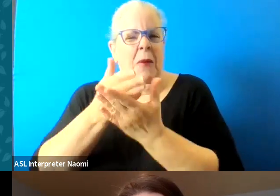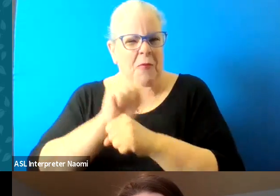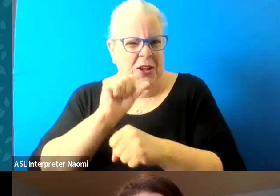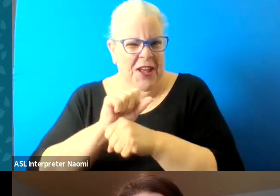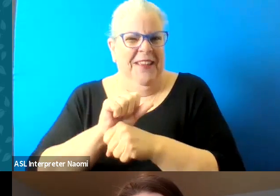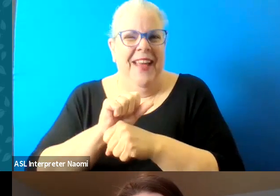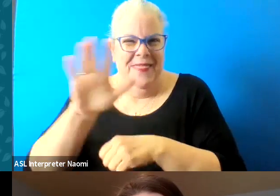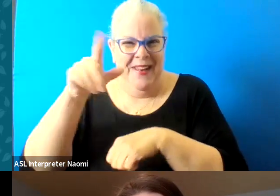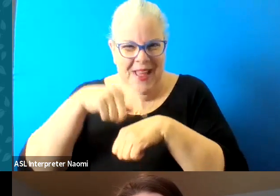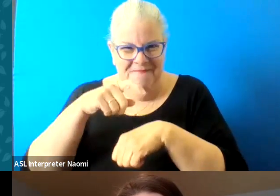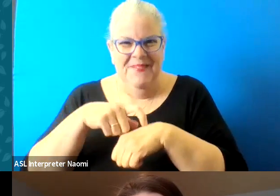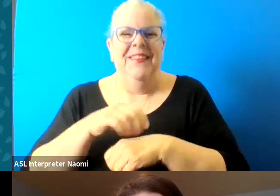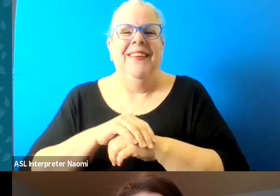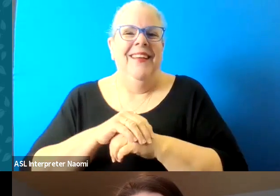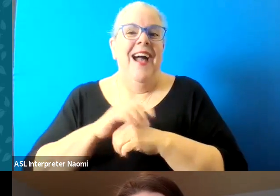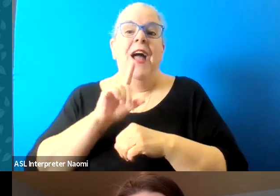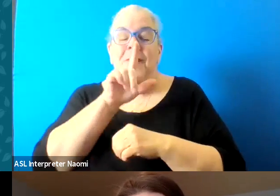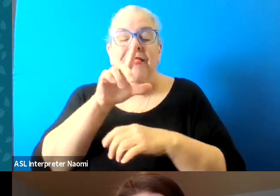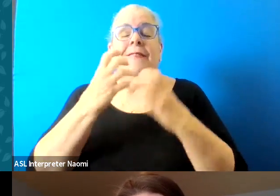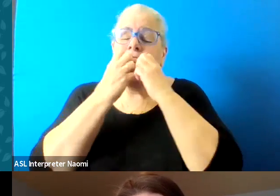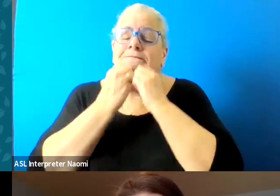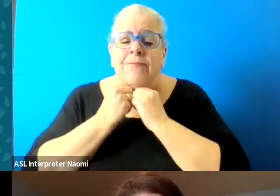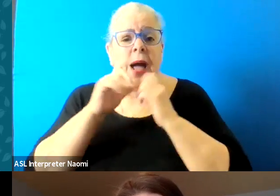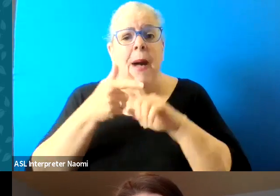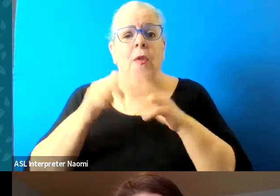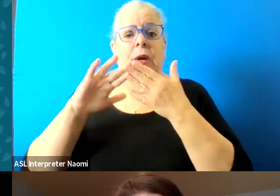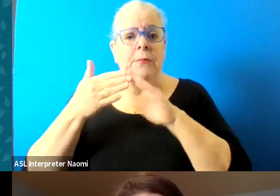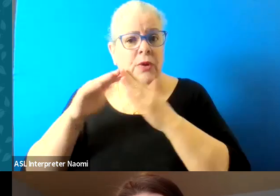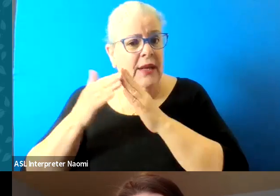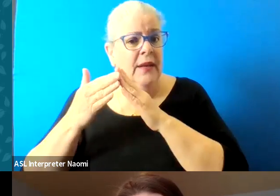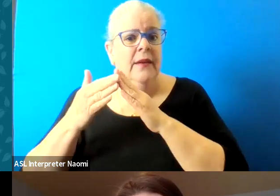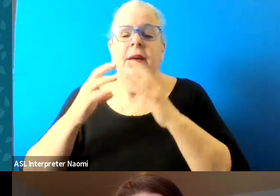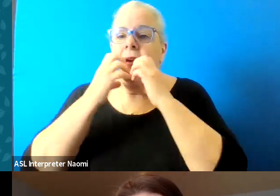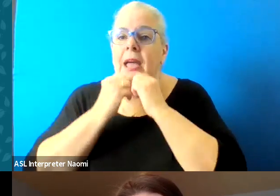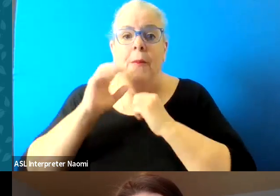I do really care about the community. I care about your community.